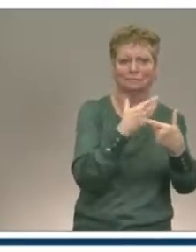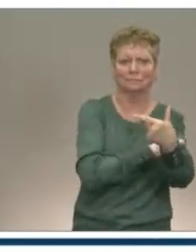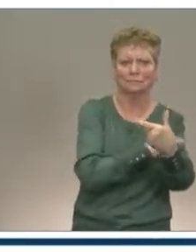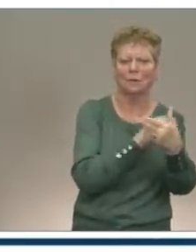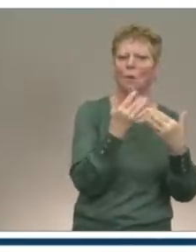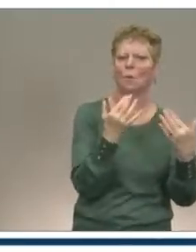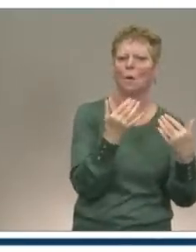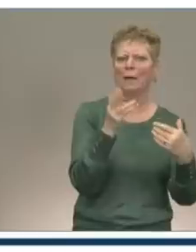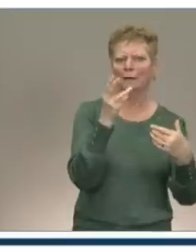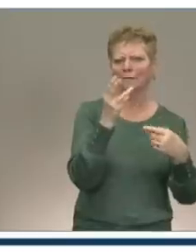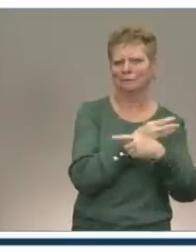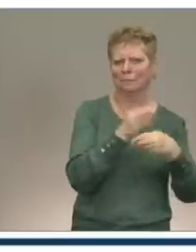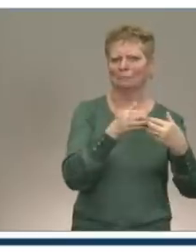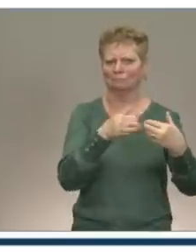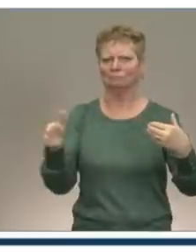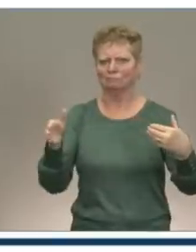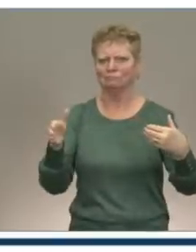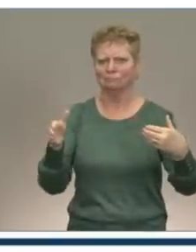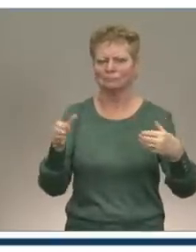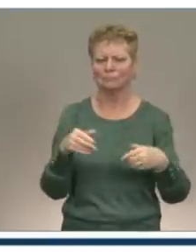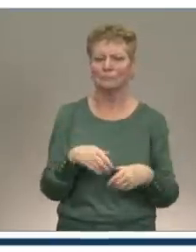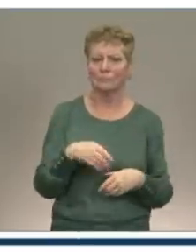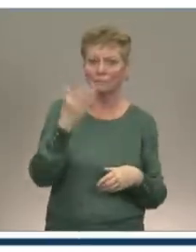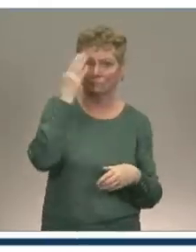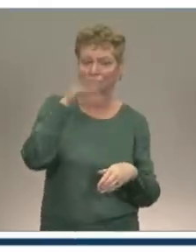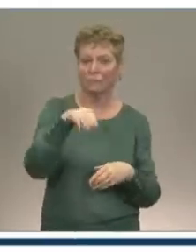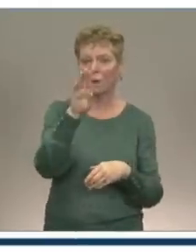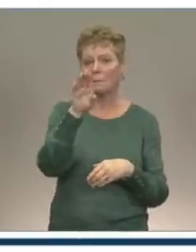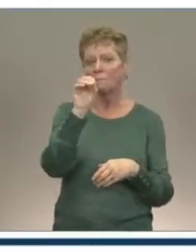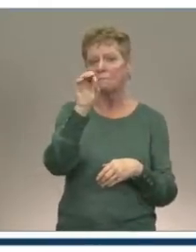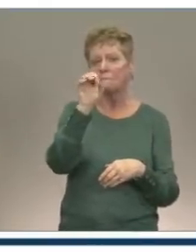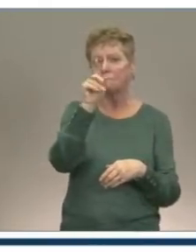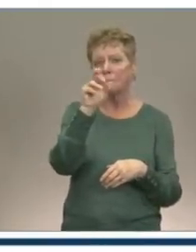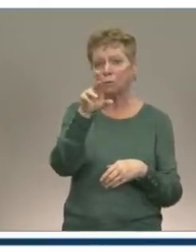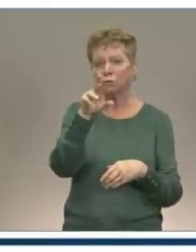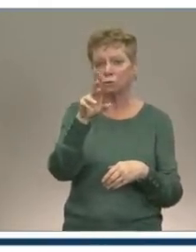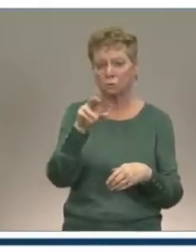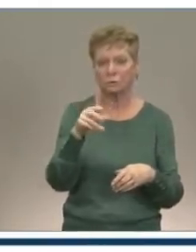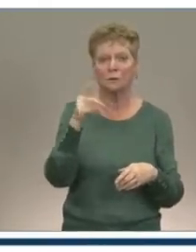and i also want to clarify that booster doses for nova scotians who are immunocompromised